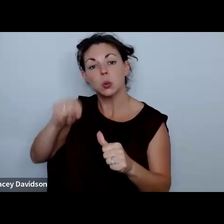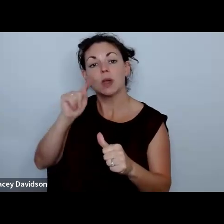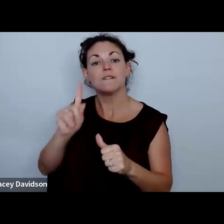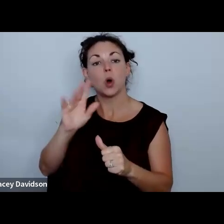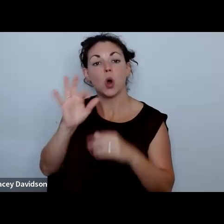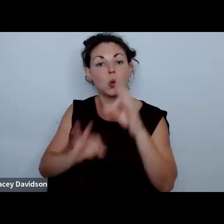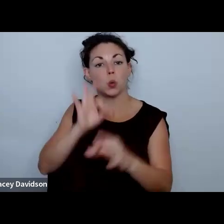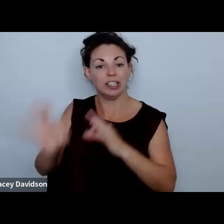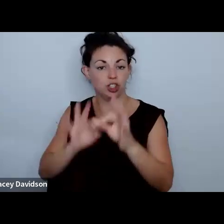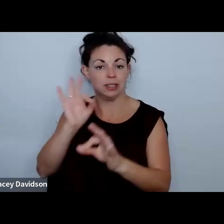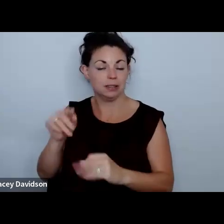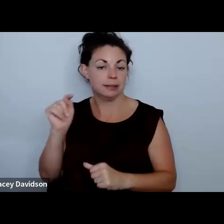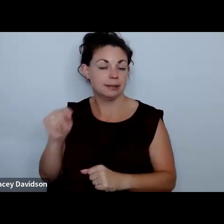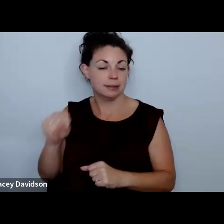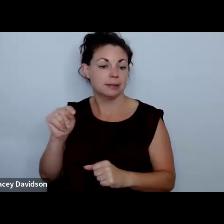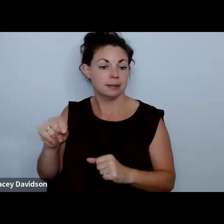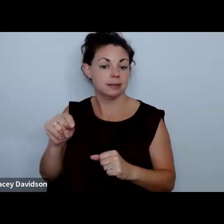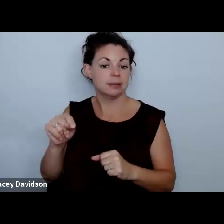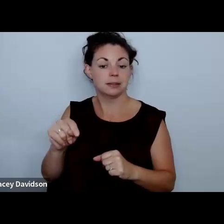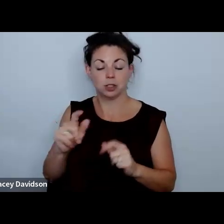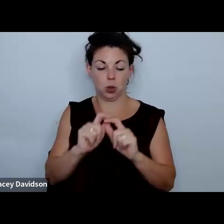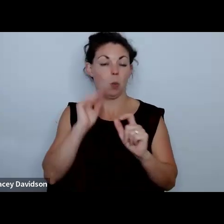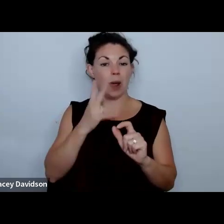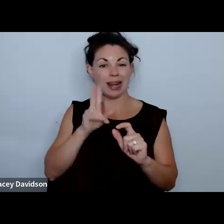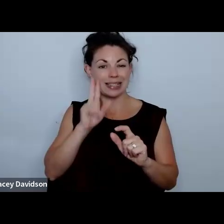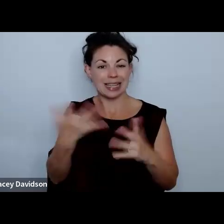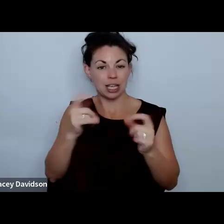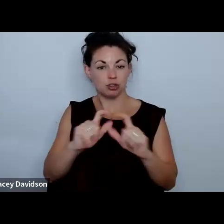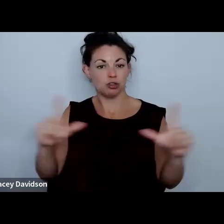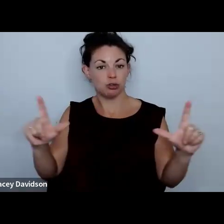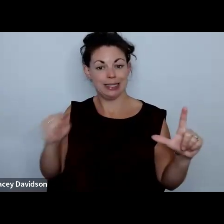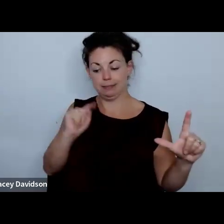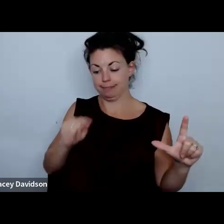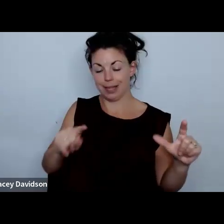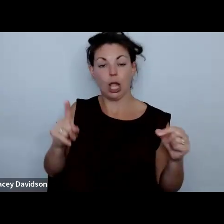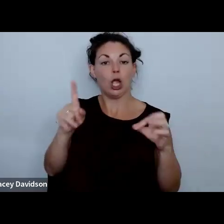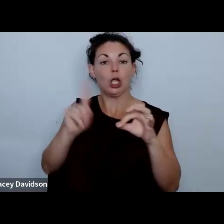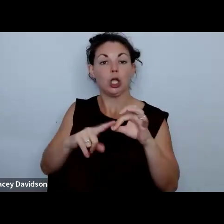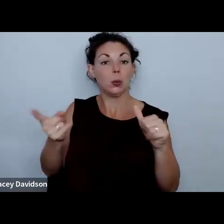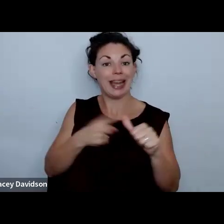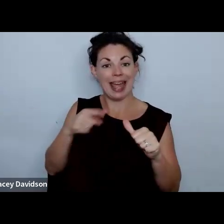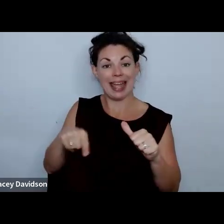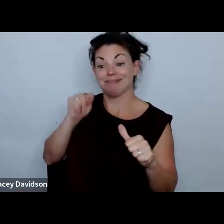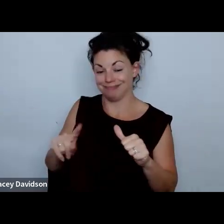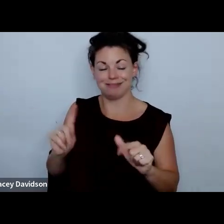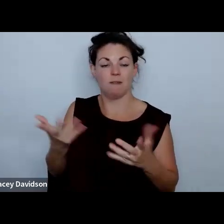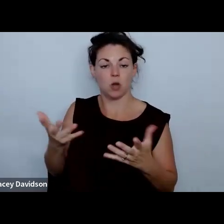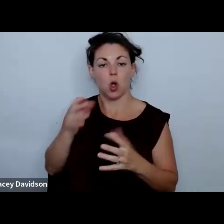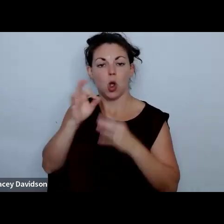to our panelists. So I think that's kind of the main access things out of the way, but as I say,